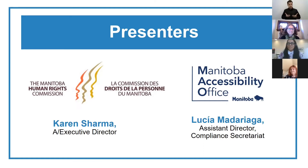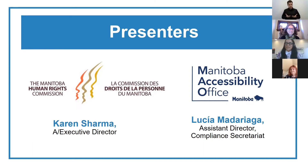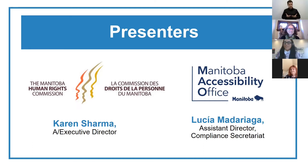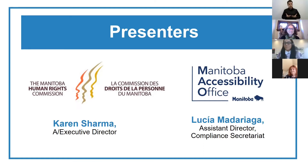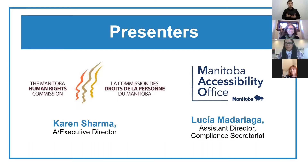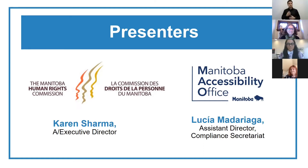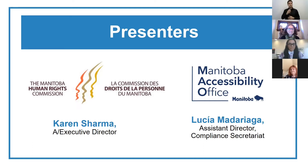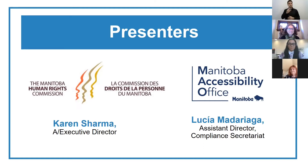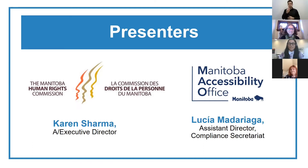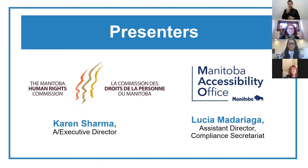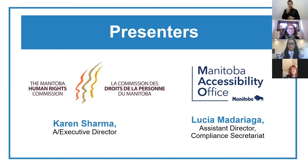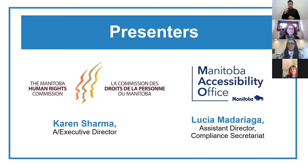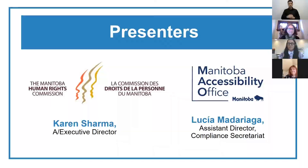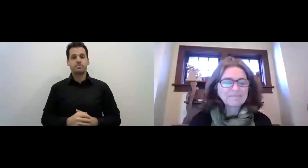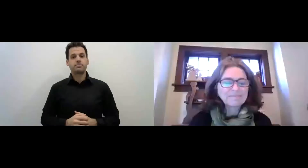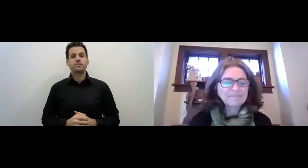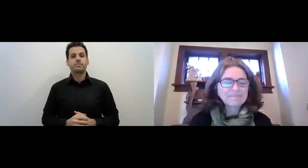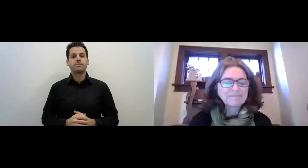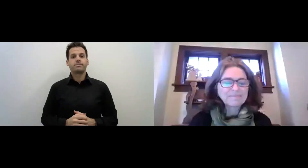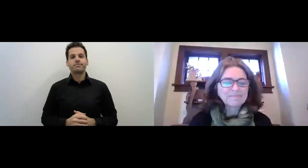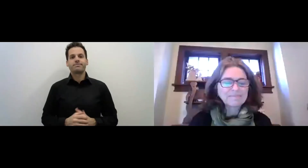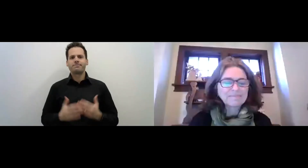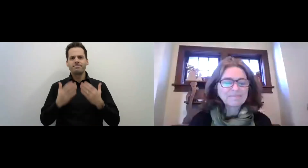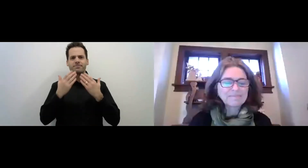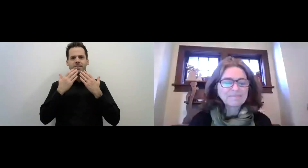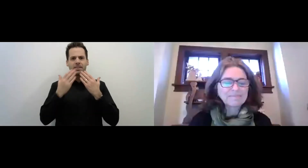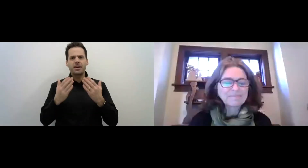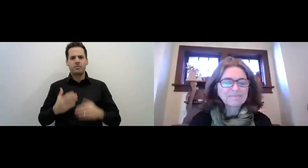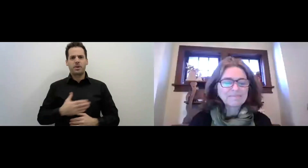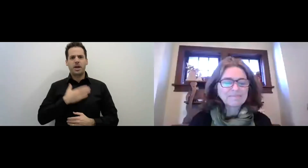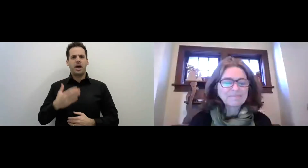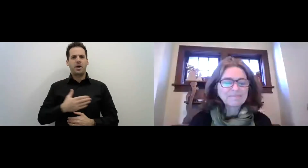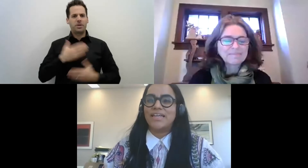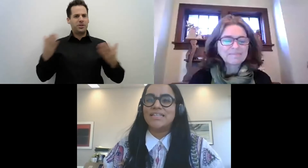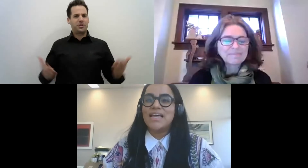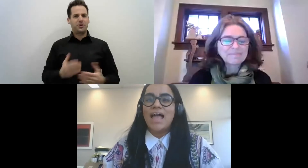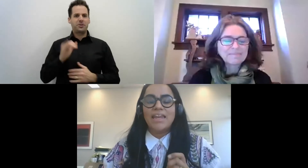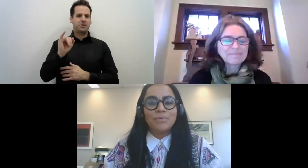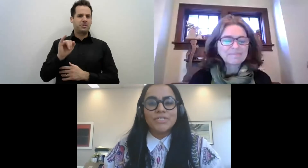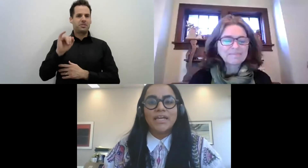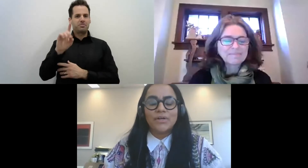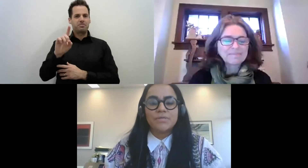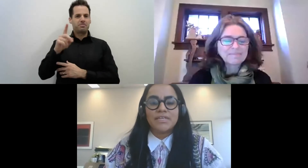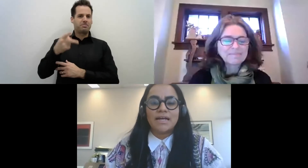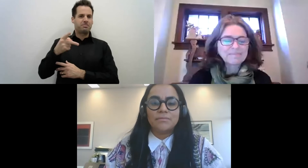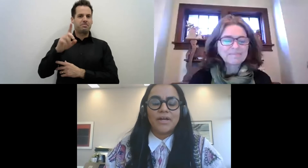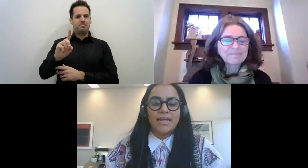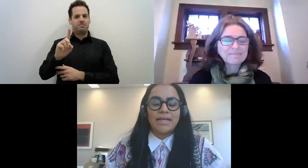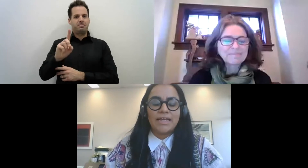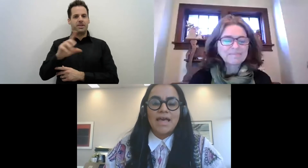thank you very much it's such a pleasure to be here for um the international day of persons with disabilities and in particular to be celebrating